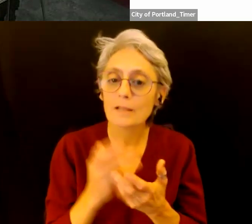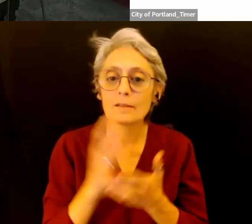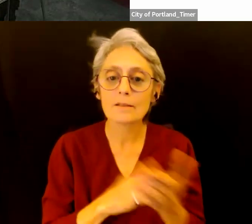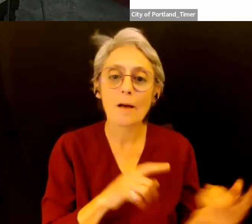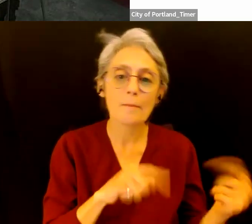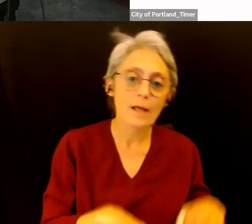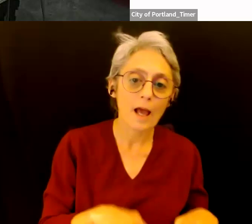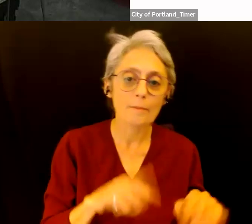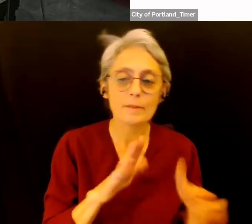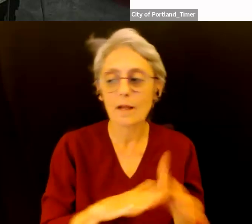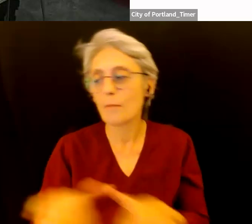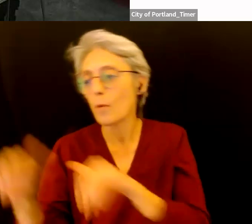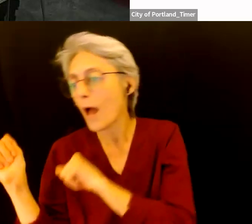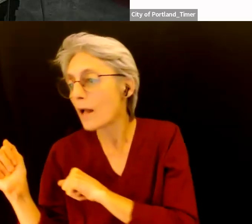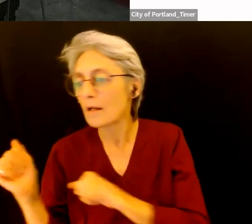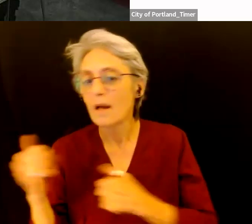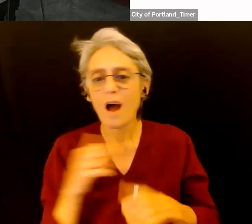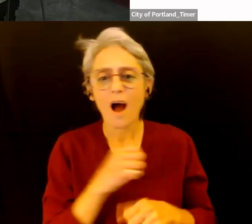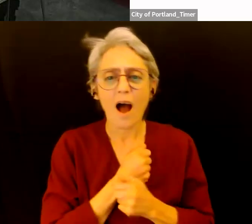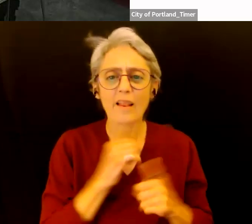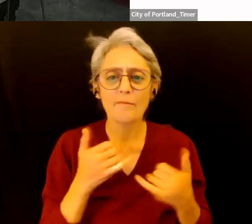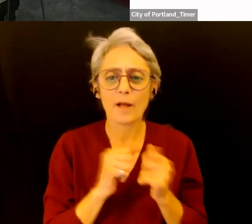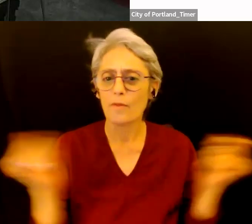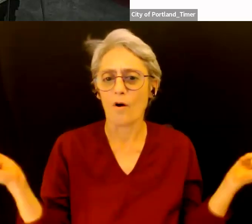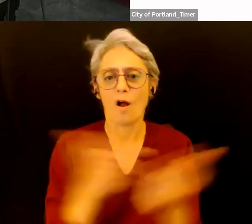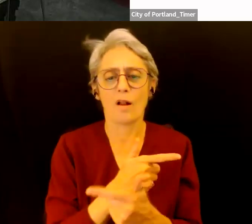I love playing with them all, though. I had the most fun in this league.